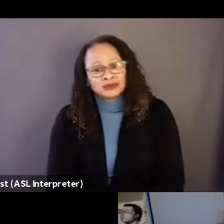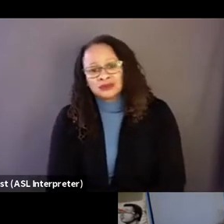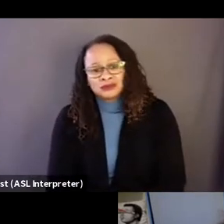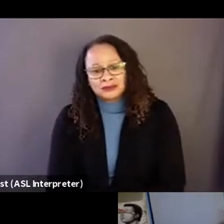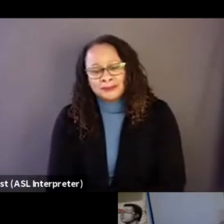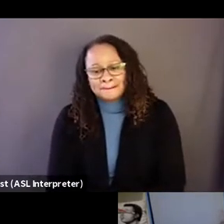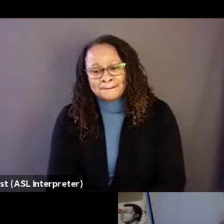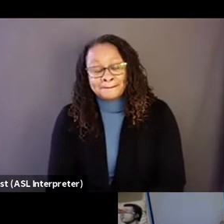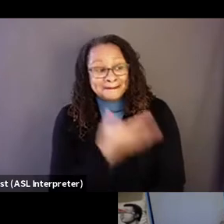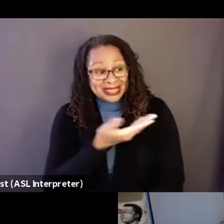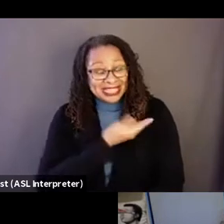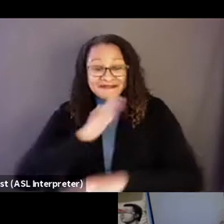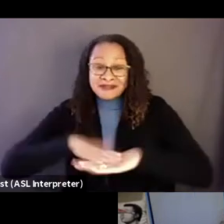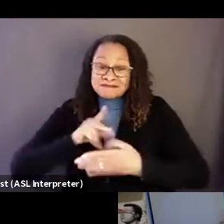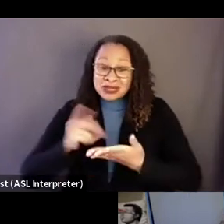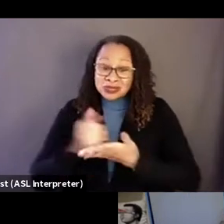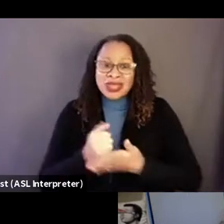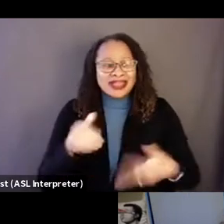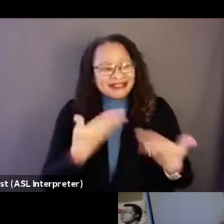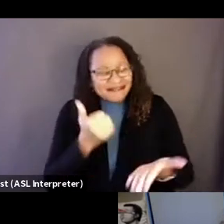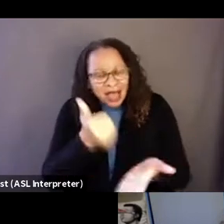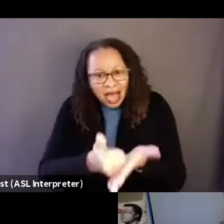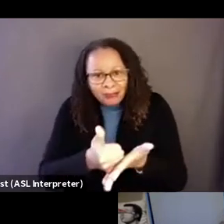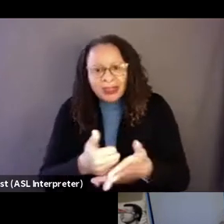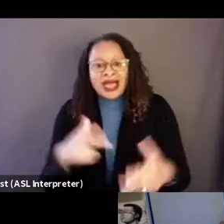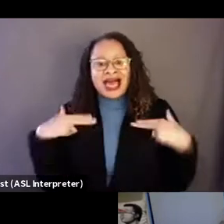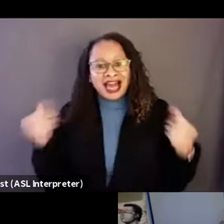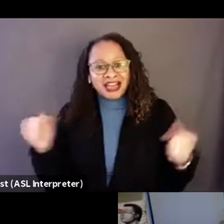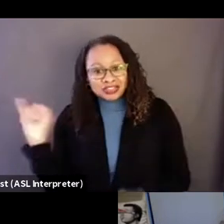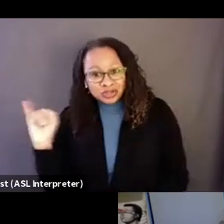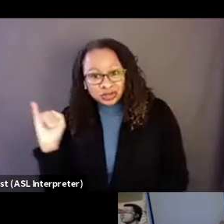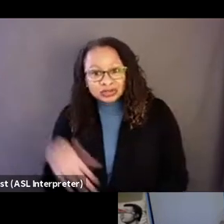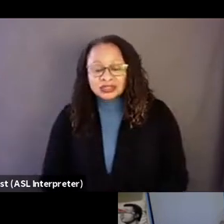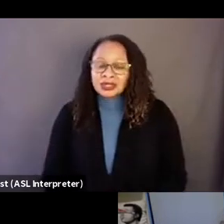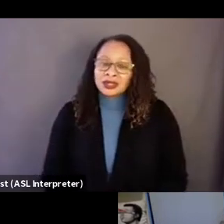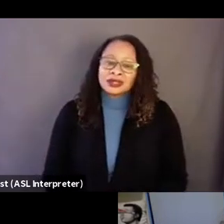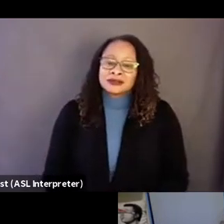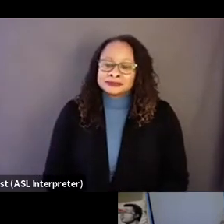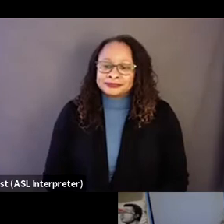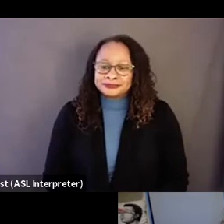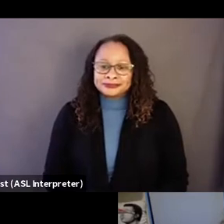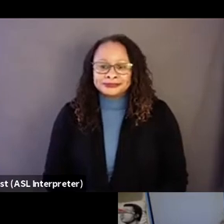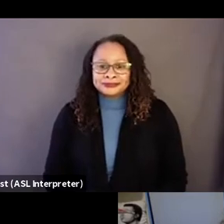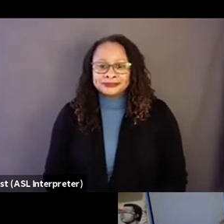give minimum wage, give them help. Give them the health care that they need. Cut a lot of the red tape out